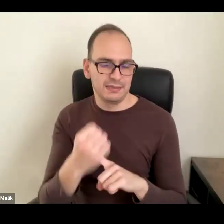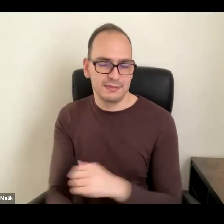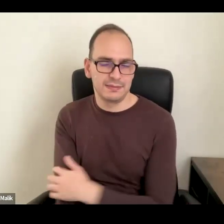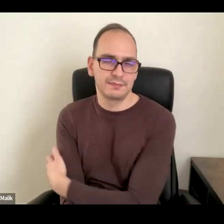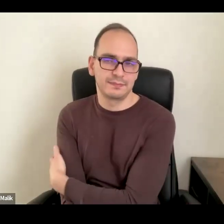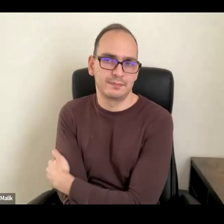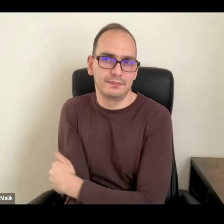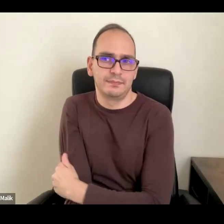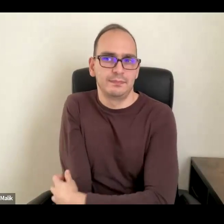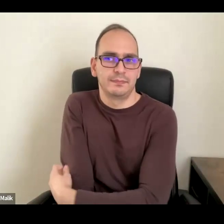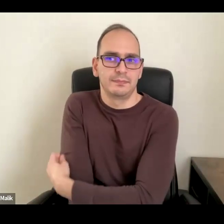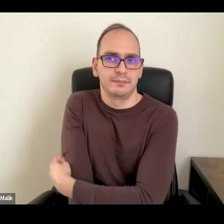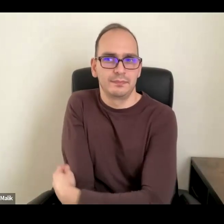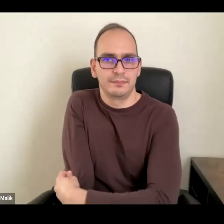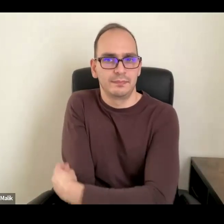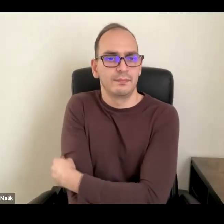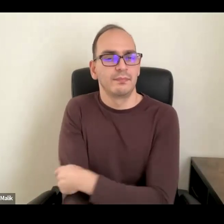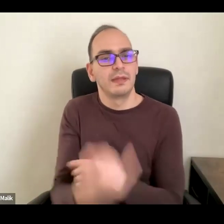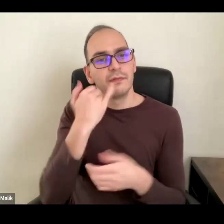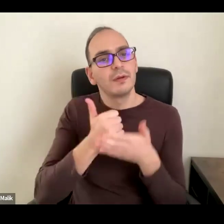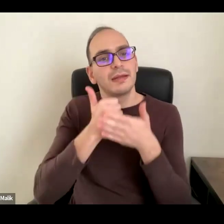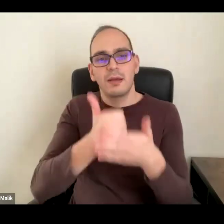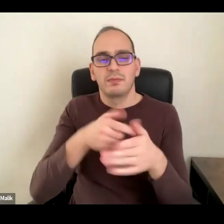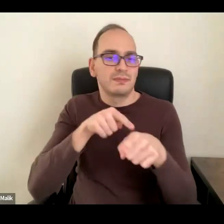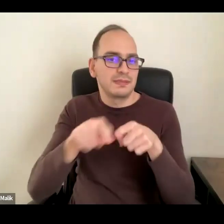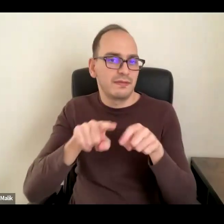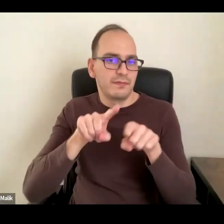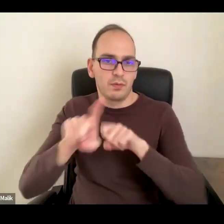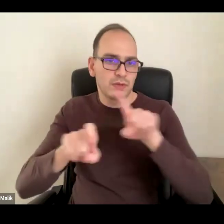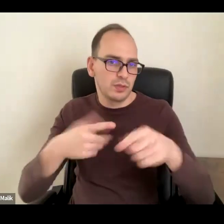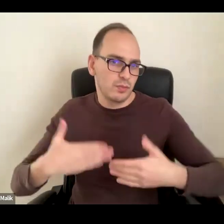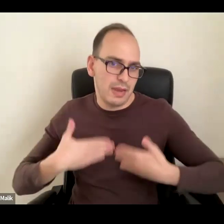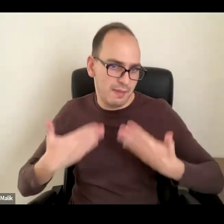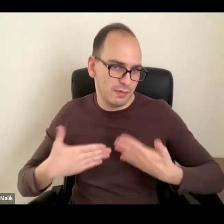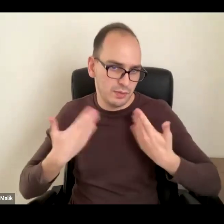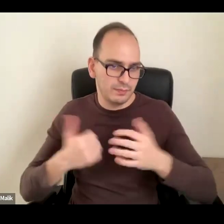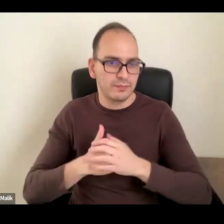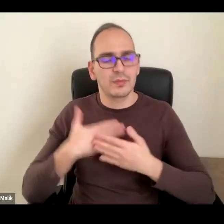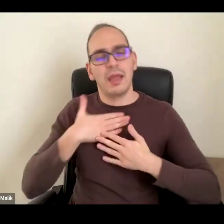if we can help with specific questions, we're happy to. Well, I appreciate all of your time